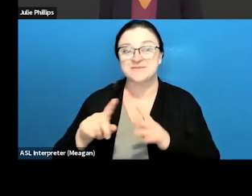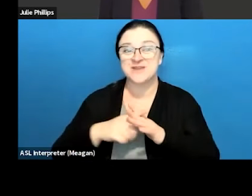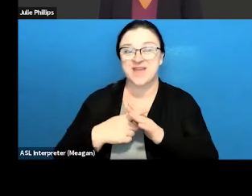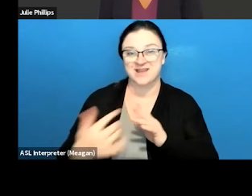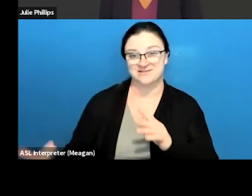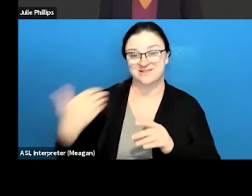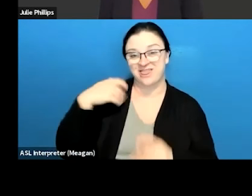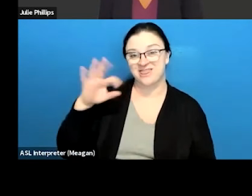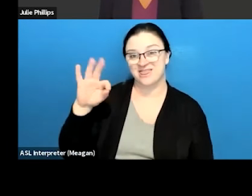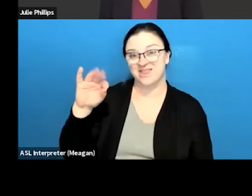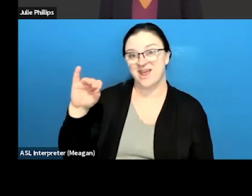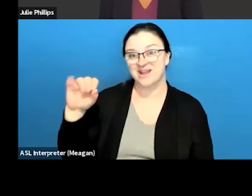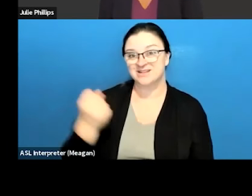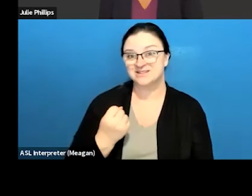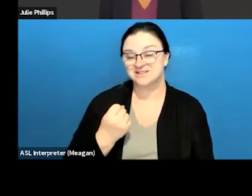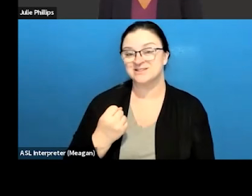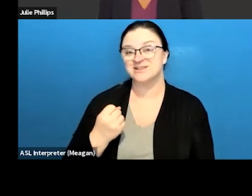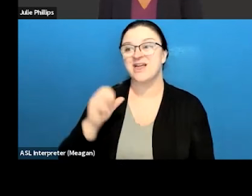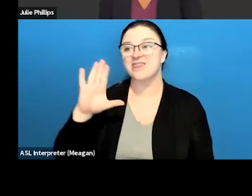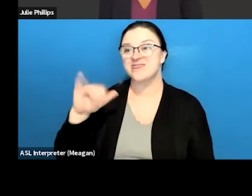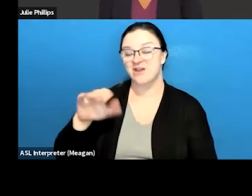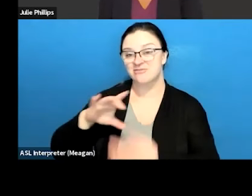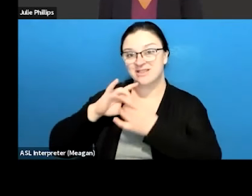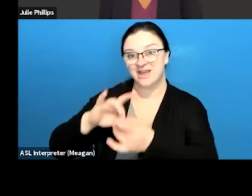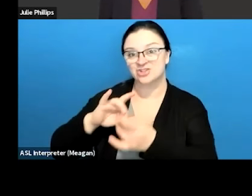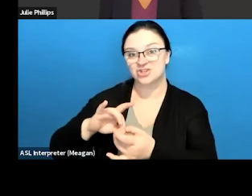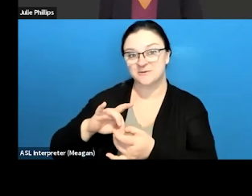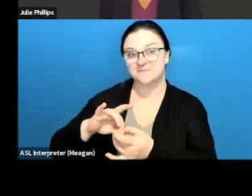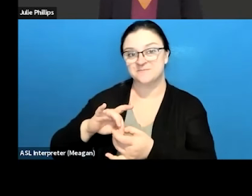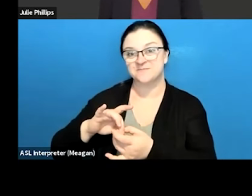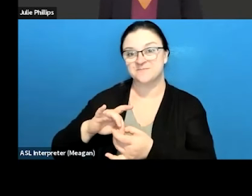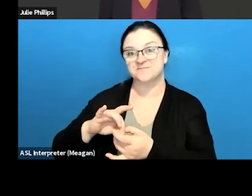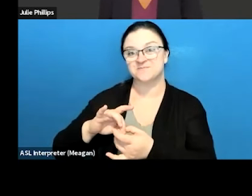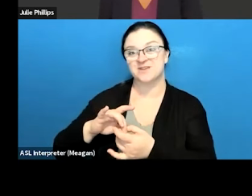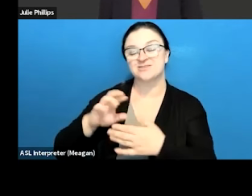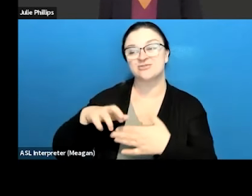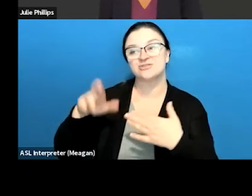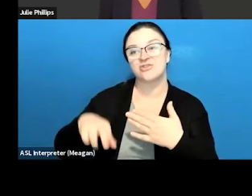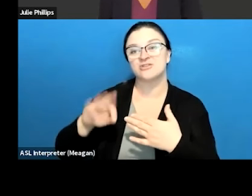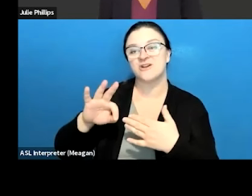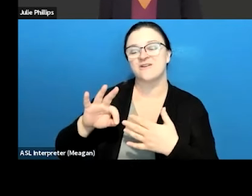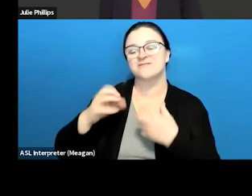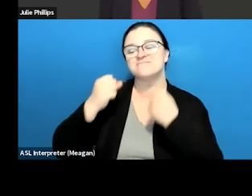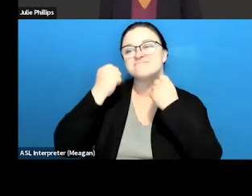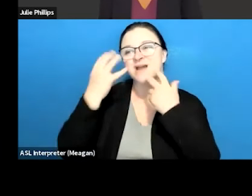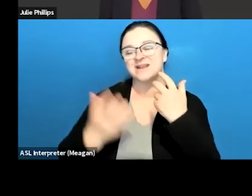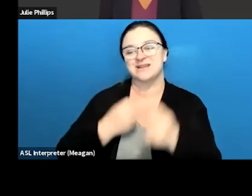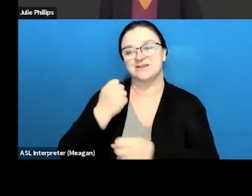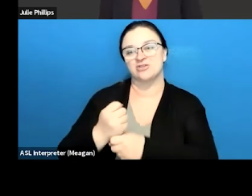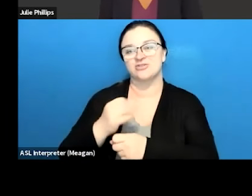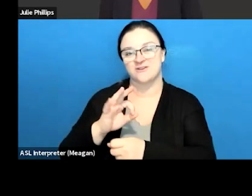and that relationship is a result of years of relationship building across our agencies.